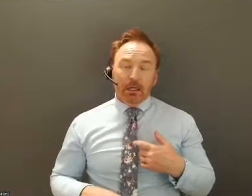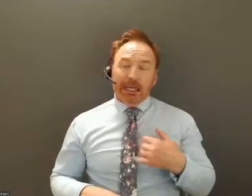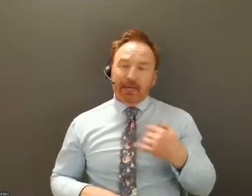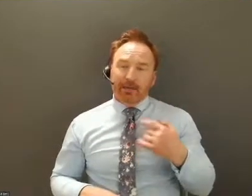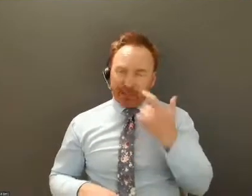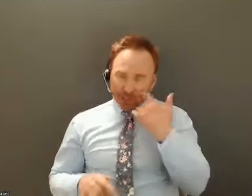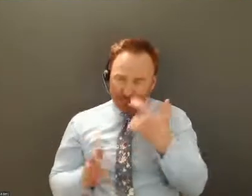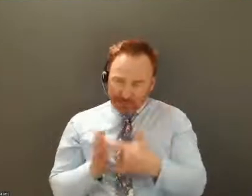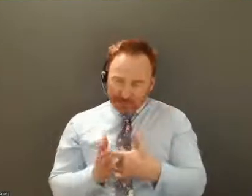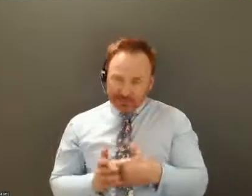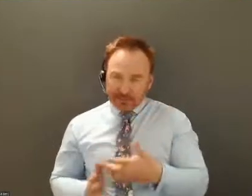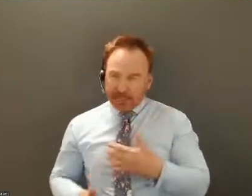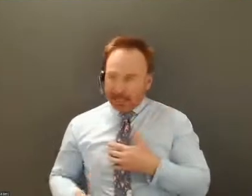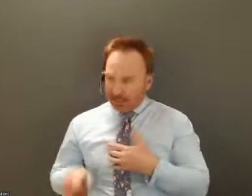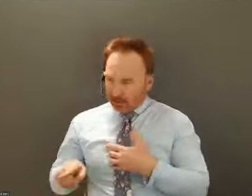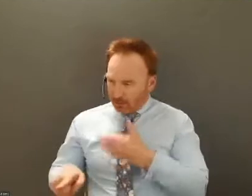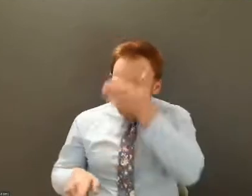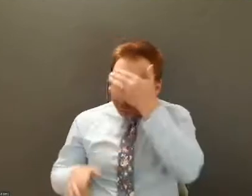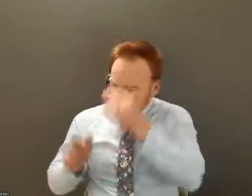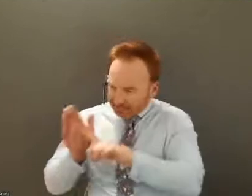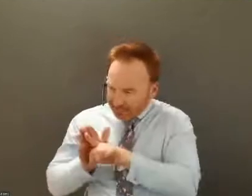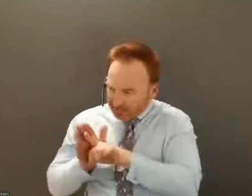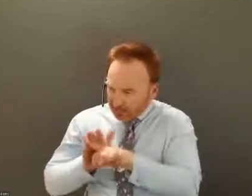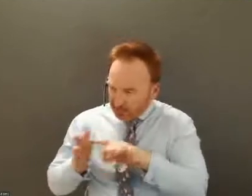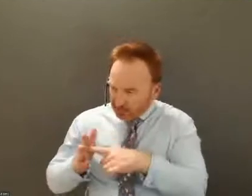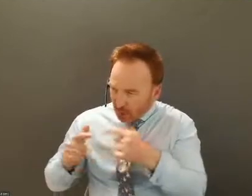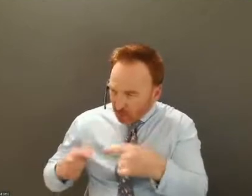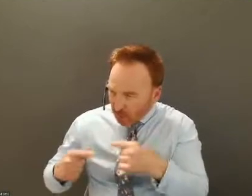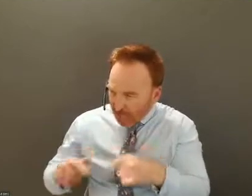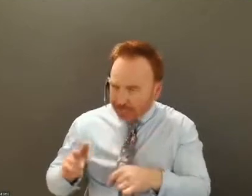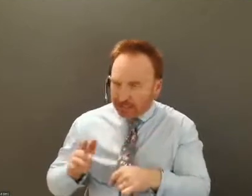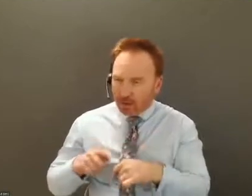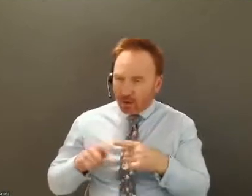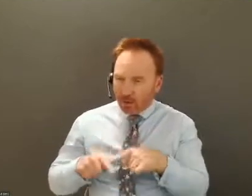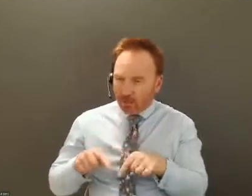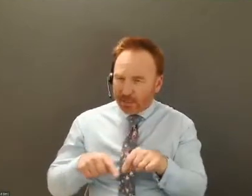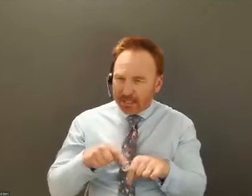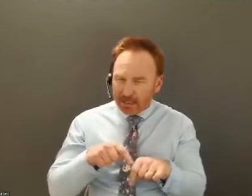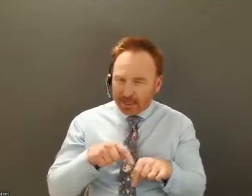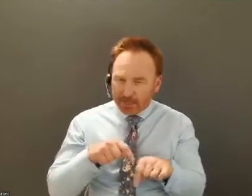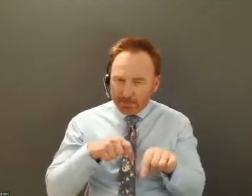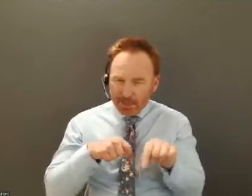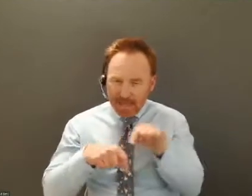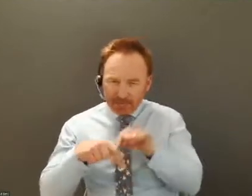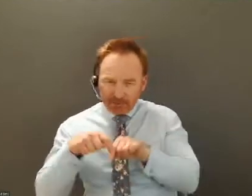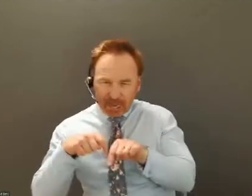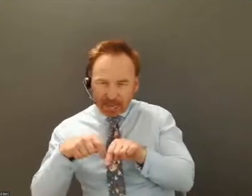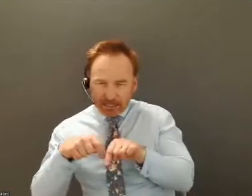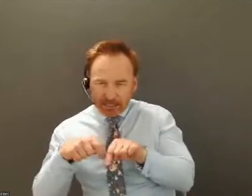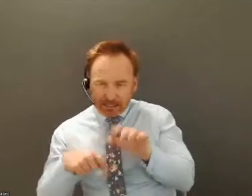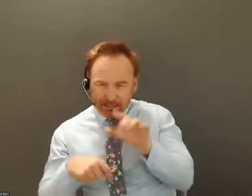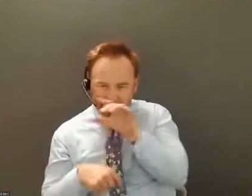uploaded which is a process in the works. In terms of the verification for